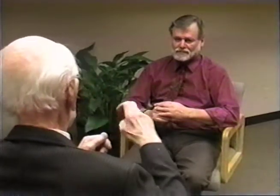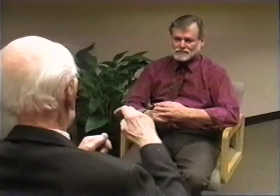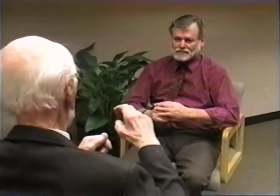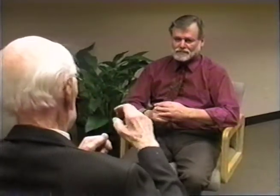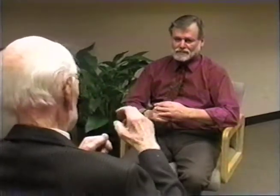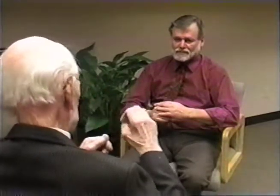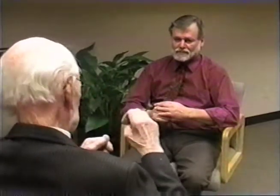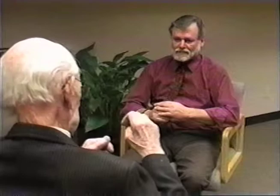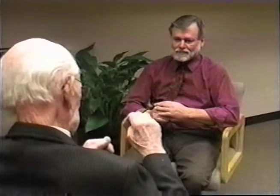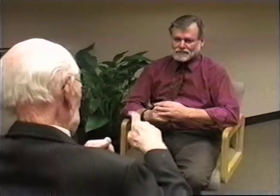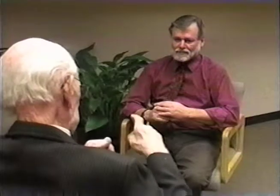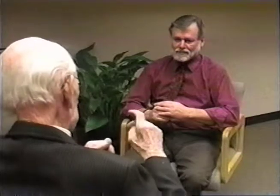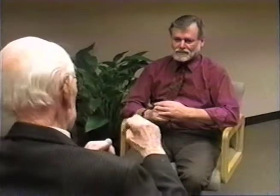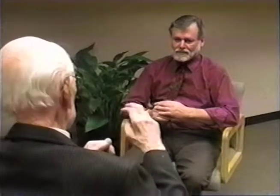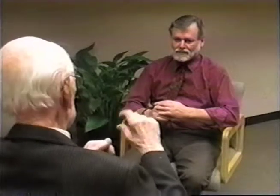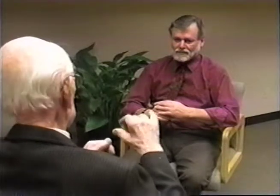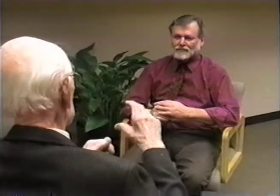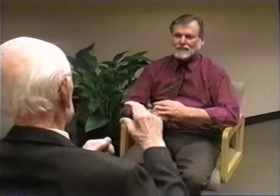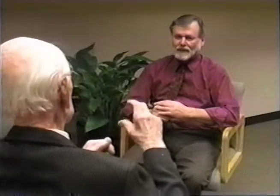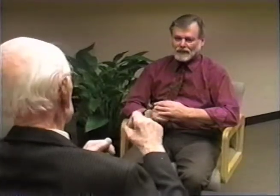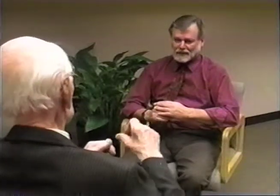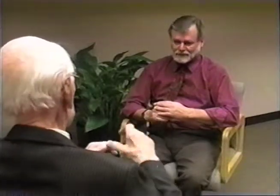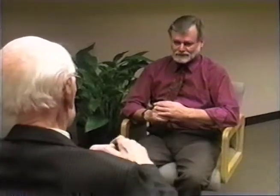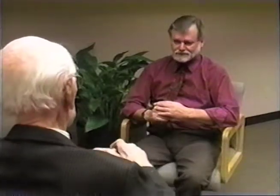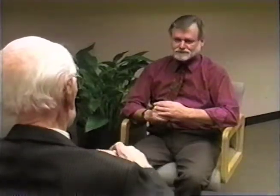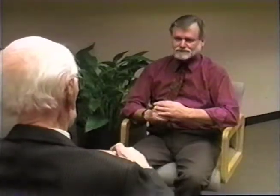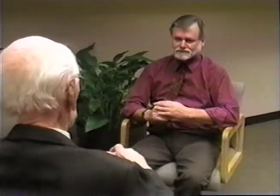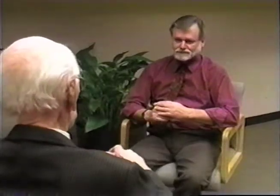with the title of "Trustee Emeritus."